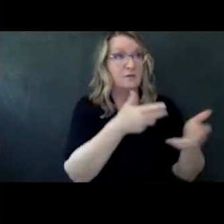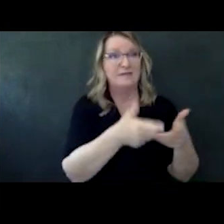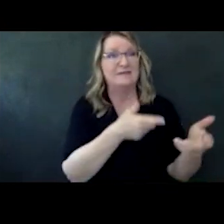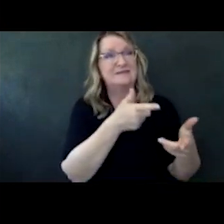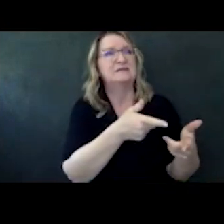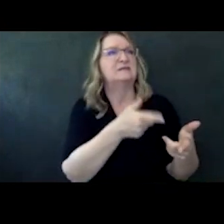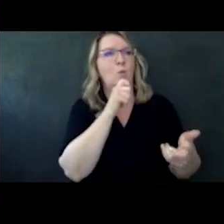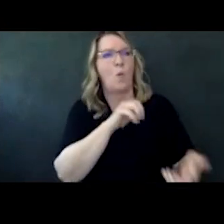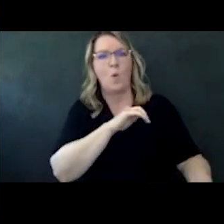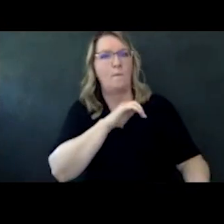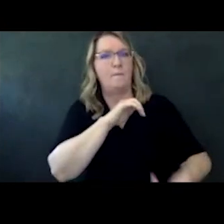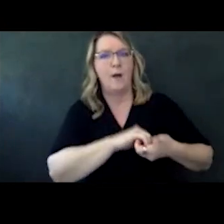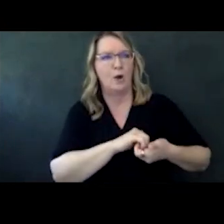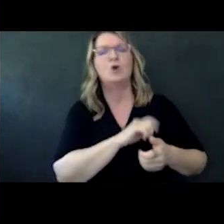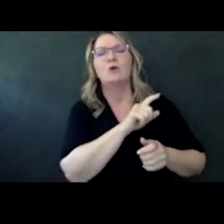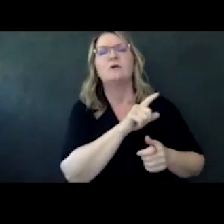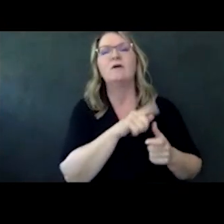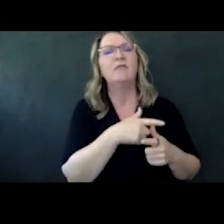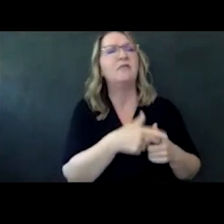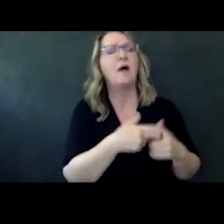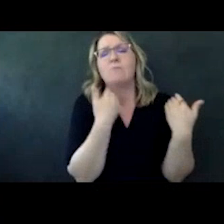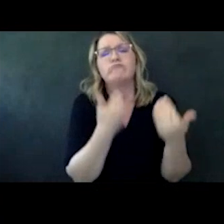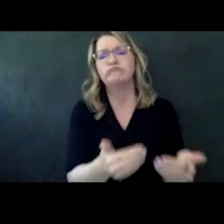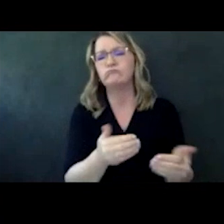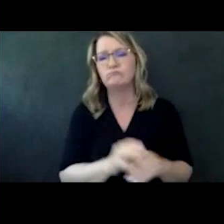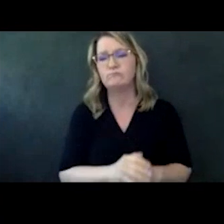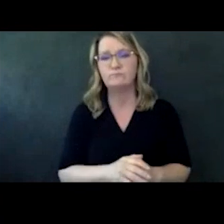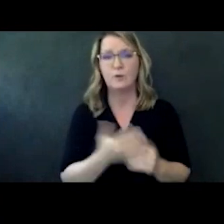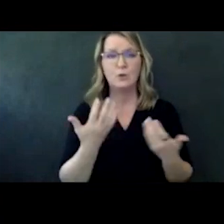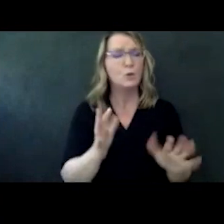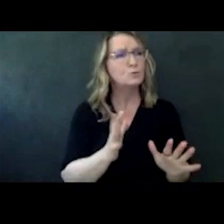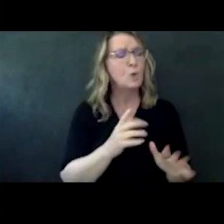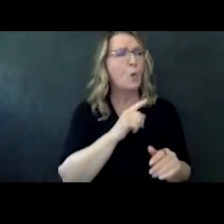make the call to move on. You certainly don't want to burn any bridges and there is bound to